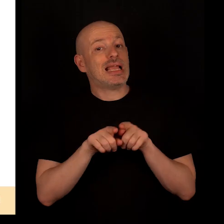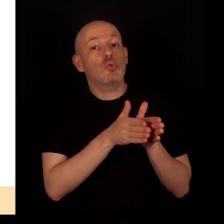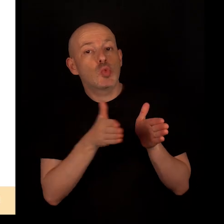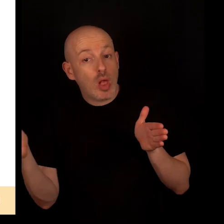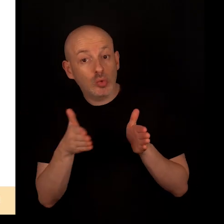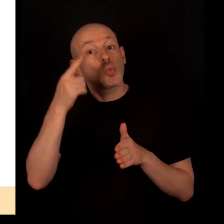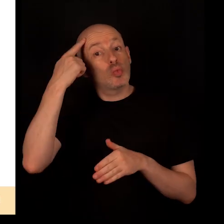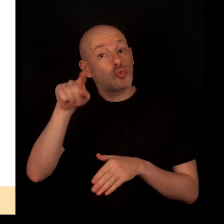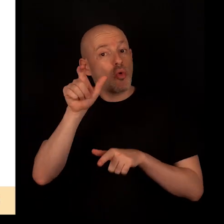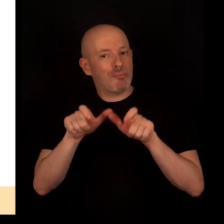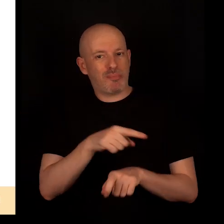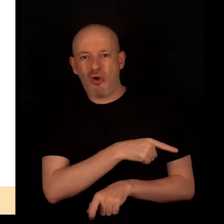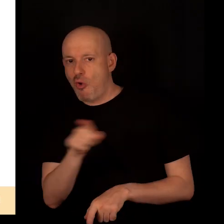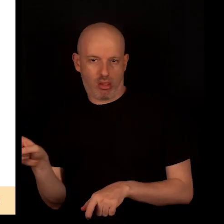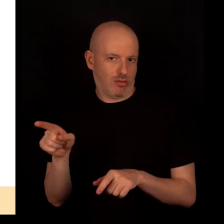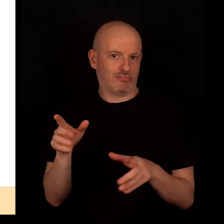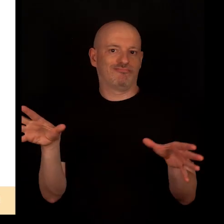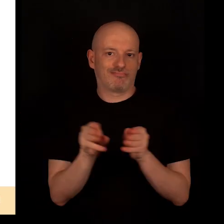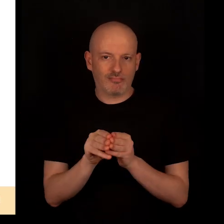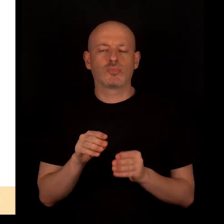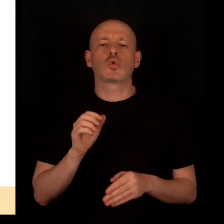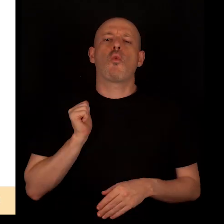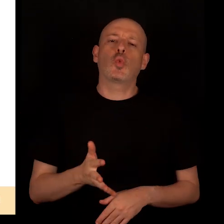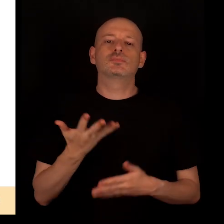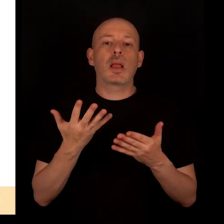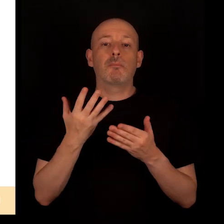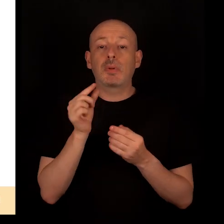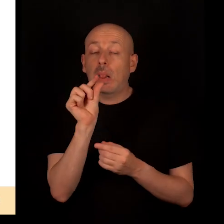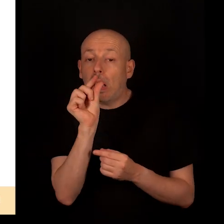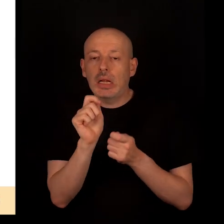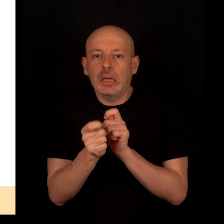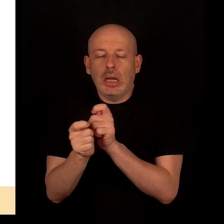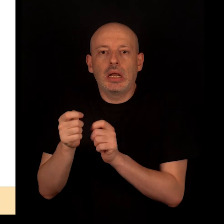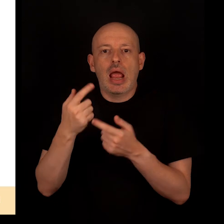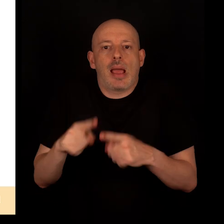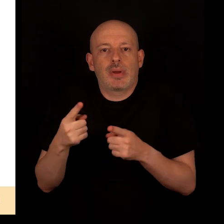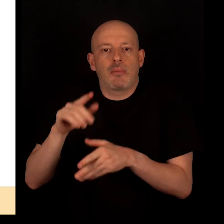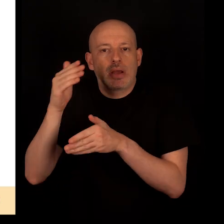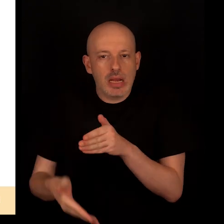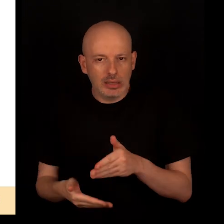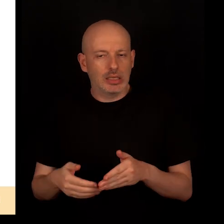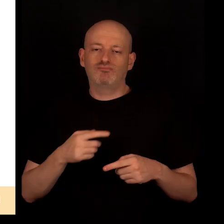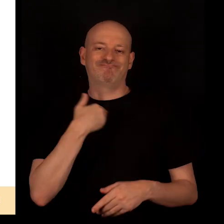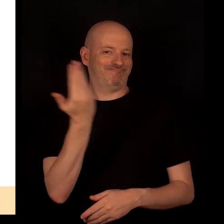And it should be the same duration for everyone, as we say. Now, of course, small changes might happen in the end.